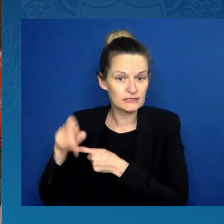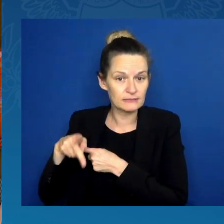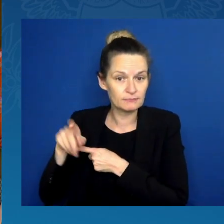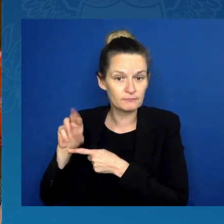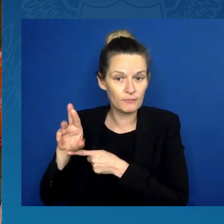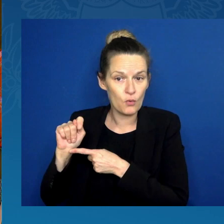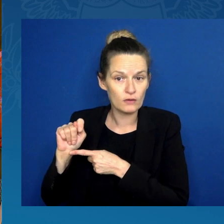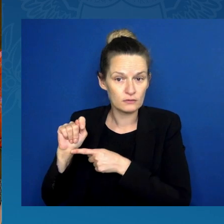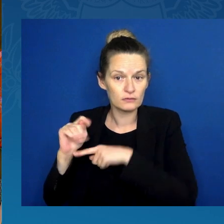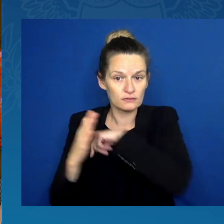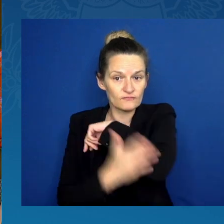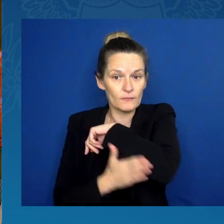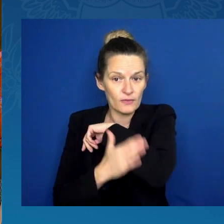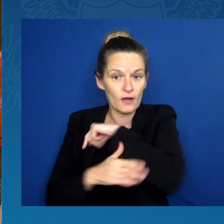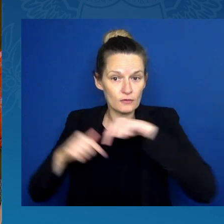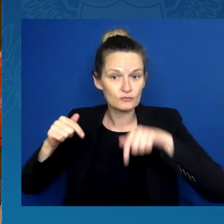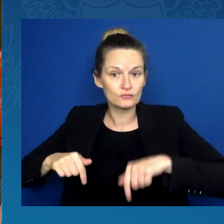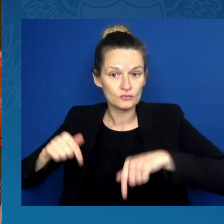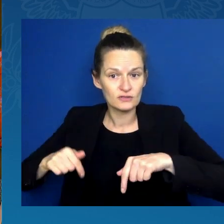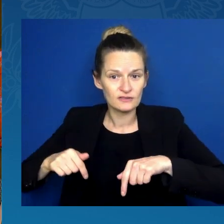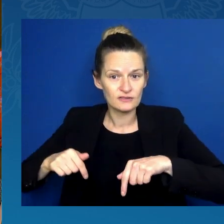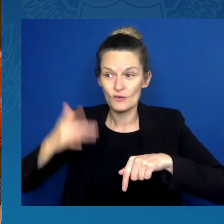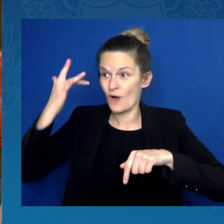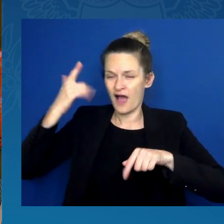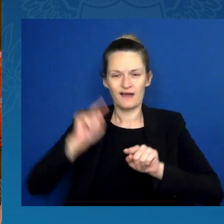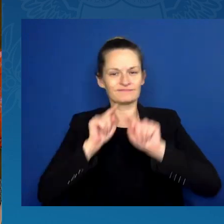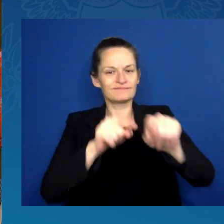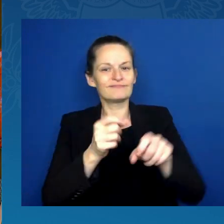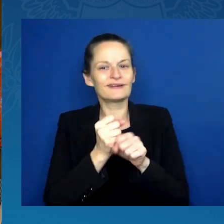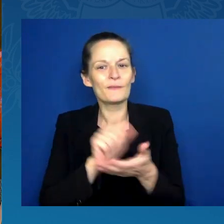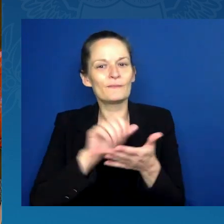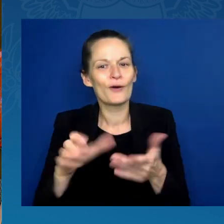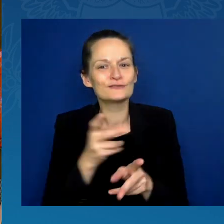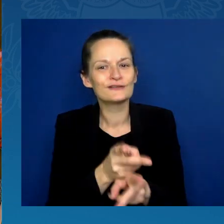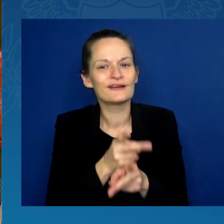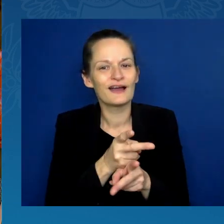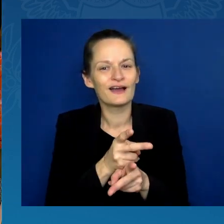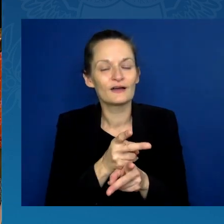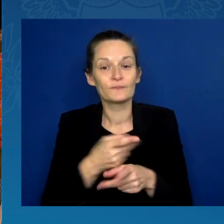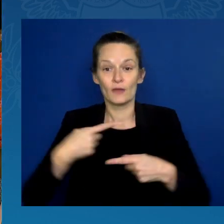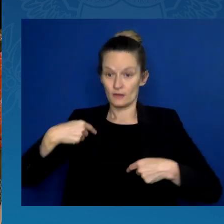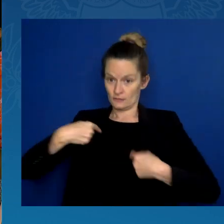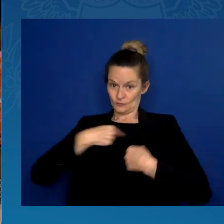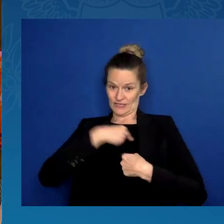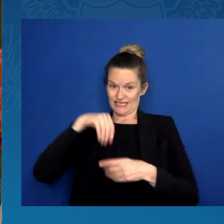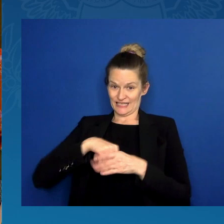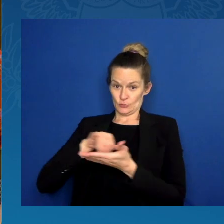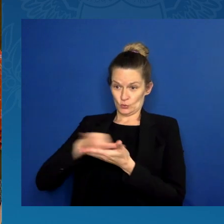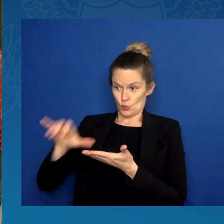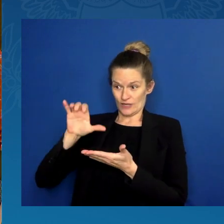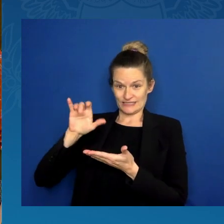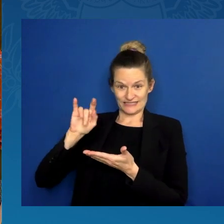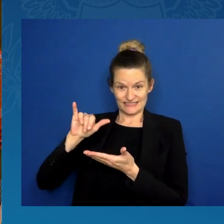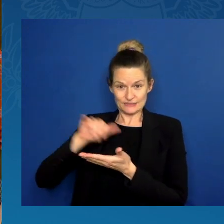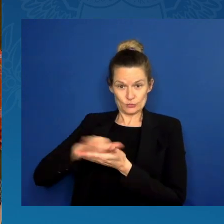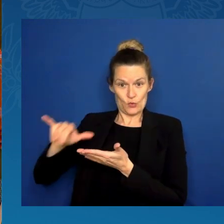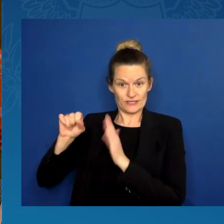So that's why me and the New York state legislature, I introduced the Reproductive Freedom and Equity Fund Act.